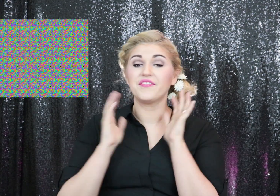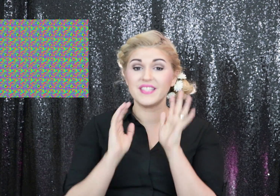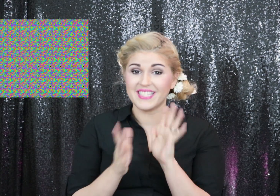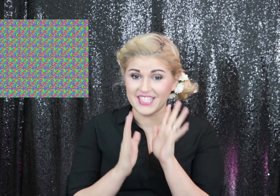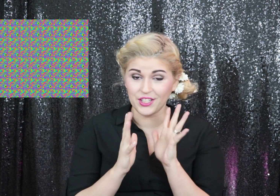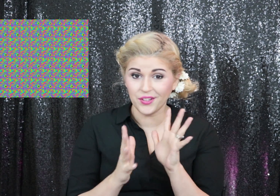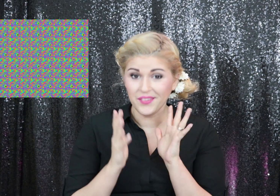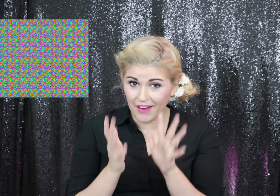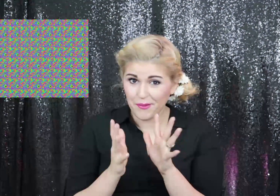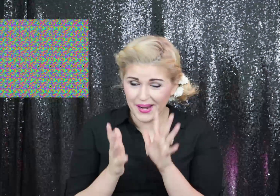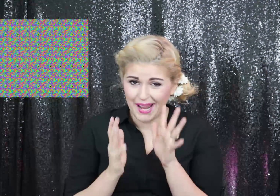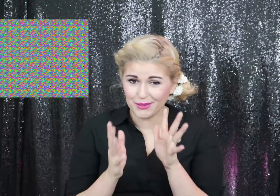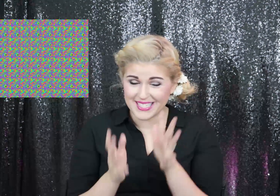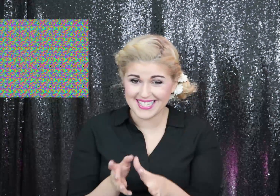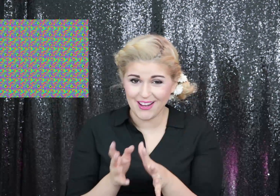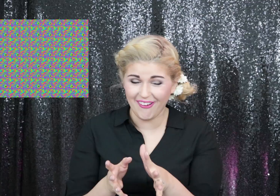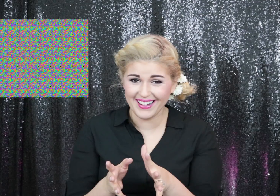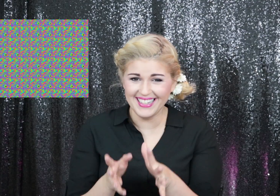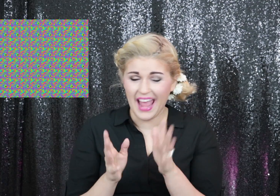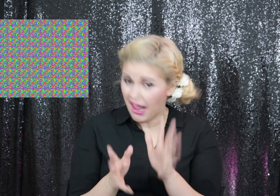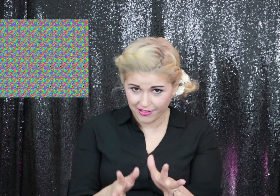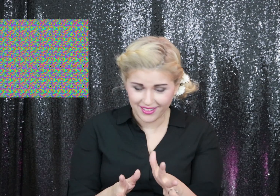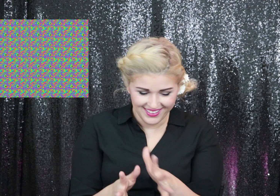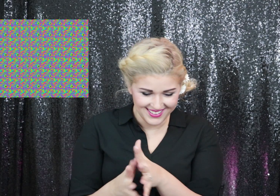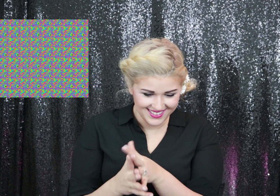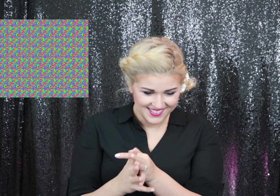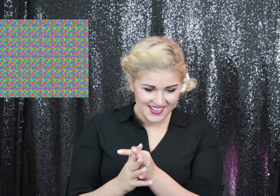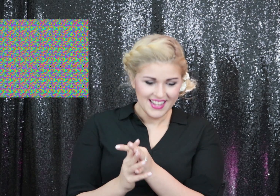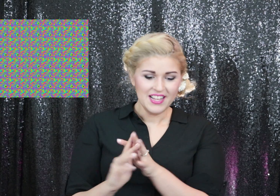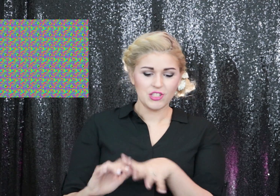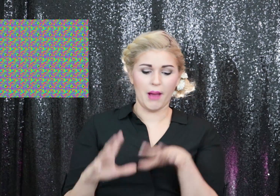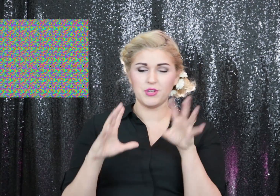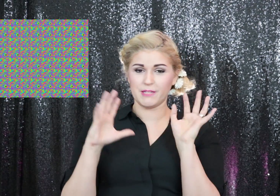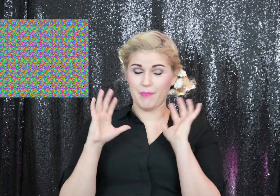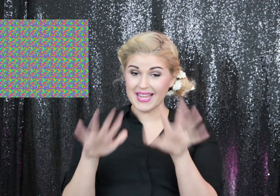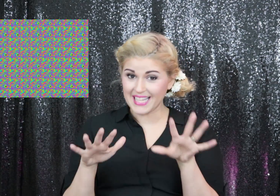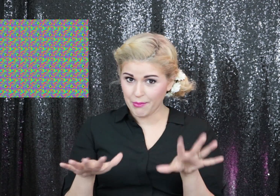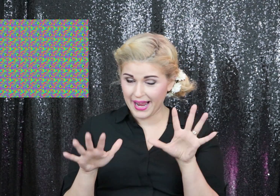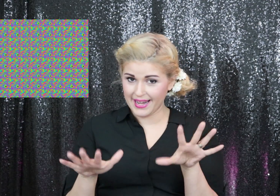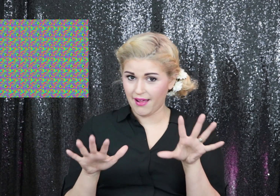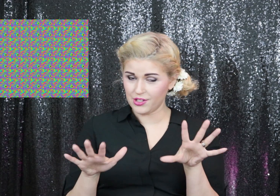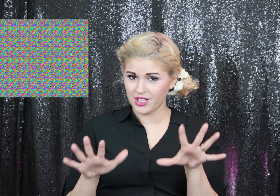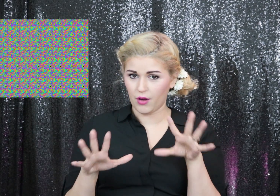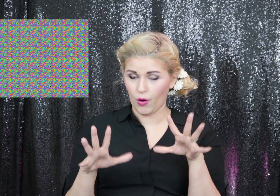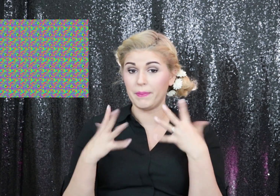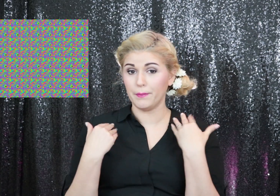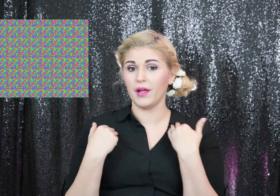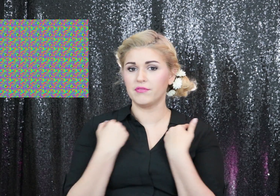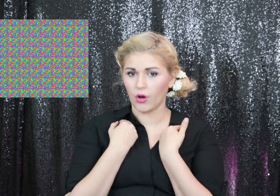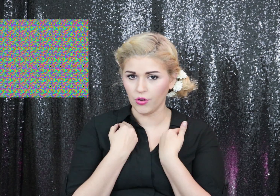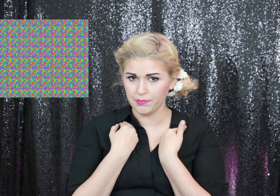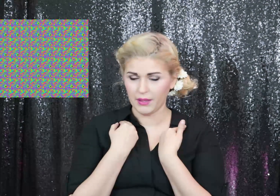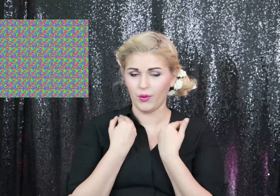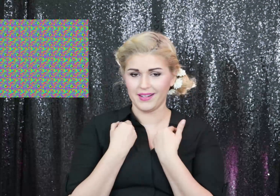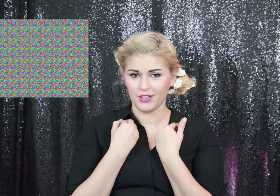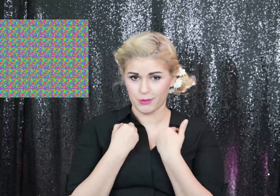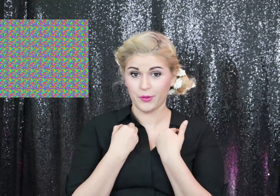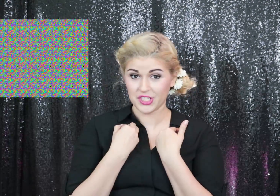I've still never been able to see one ever. So I'm just basing my analogy on what people have told me what you're supposed